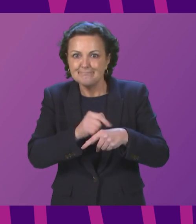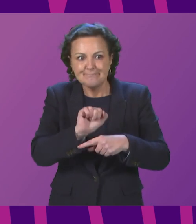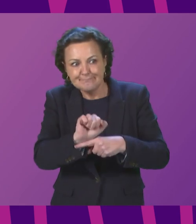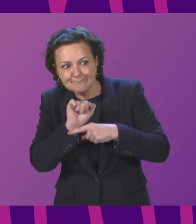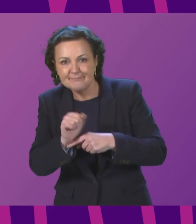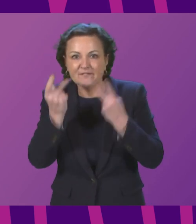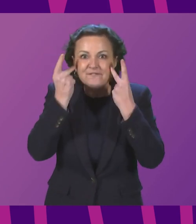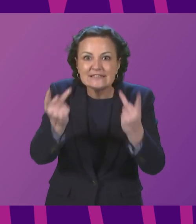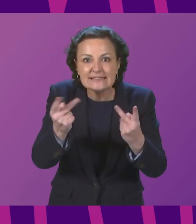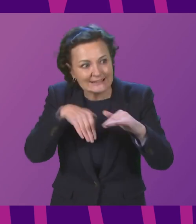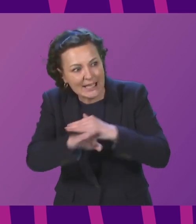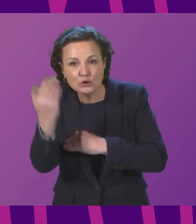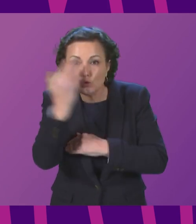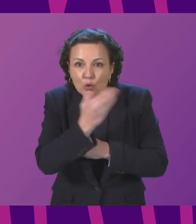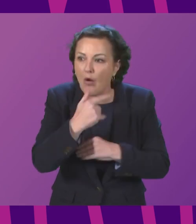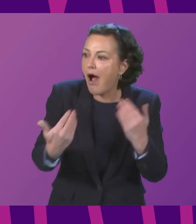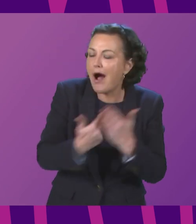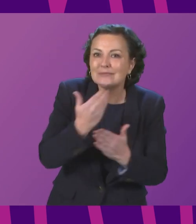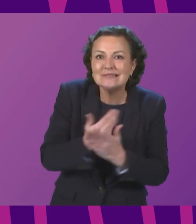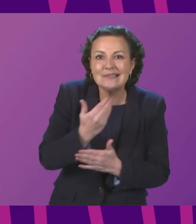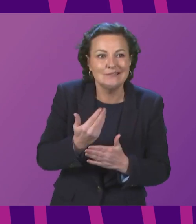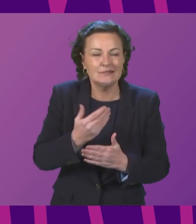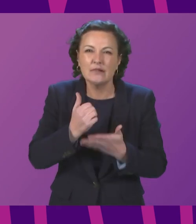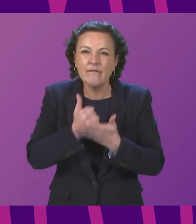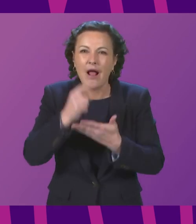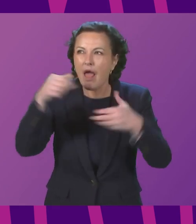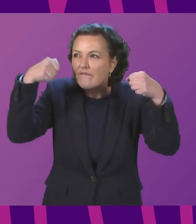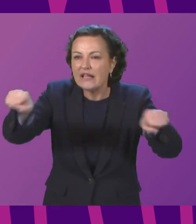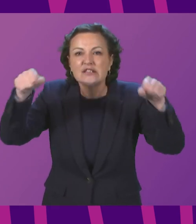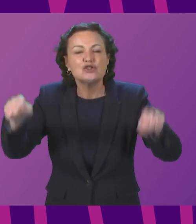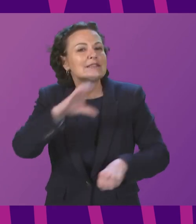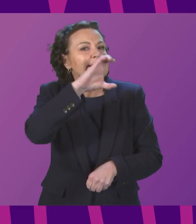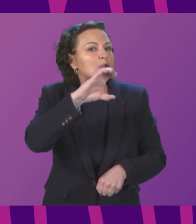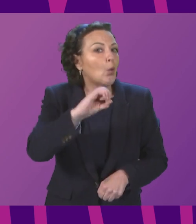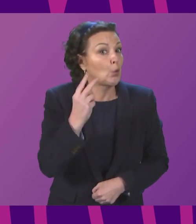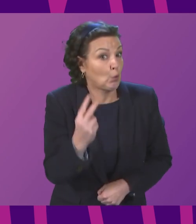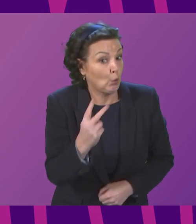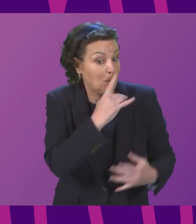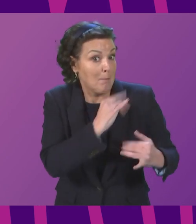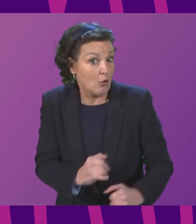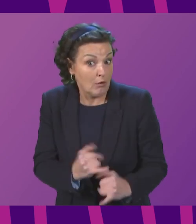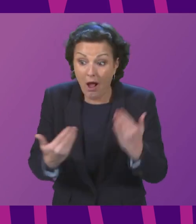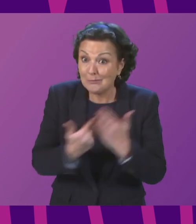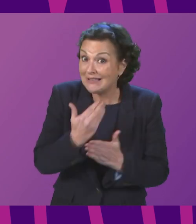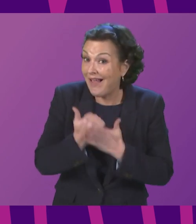visitors, and it gave updated advice on ventilation and CO2 monitoring, as well as on asymptomatic